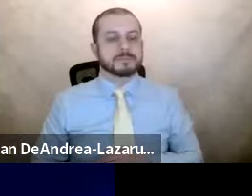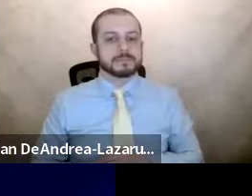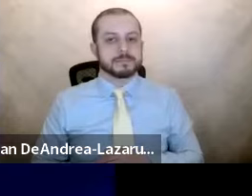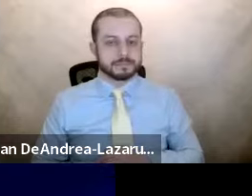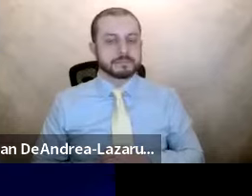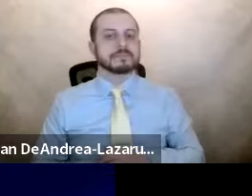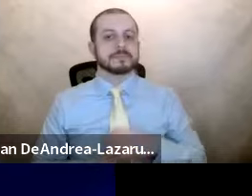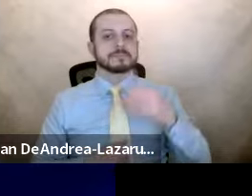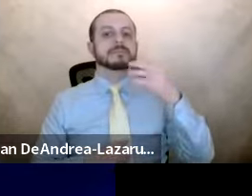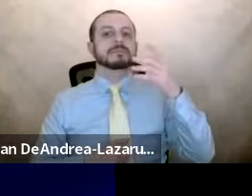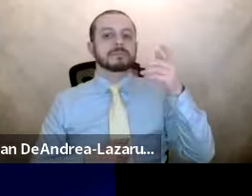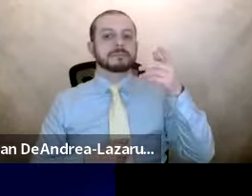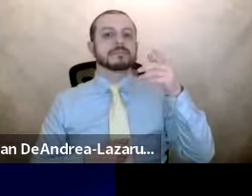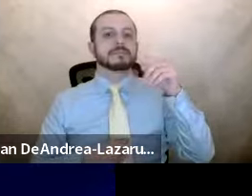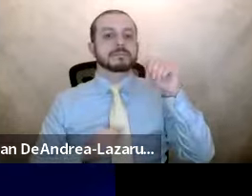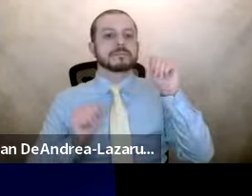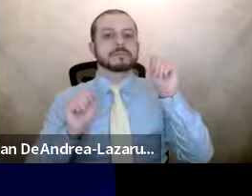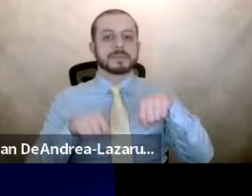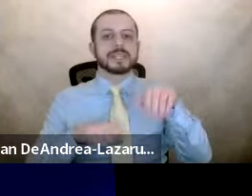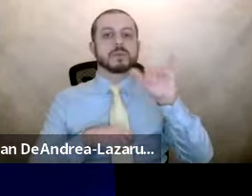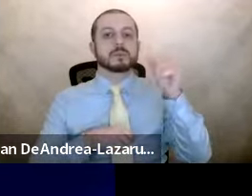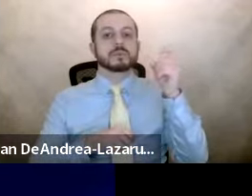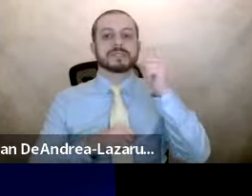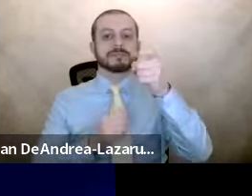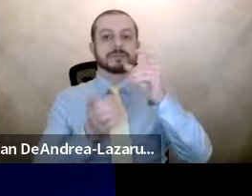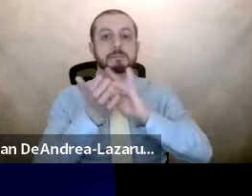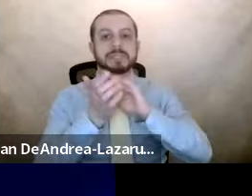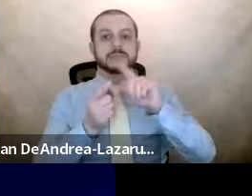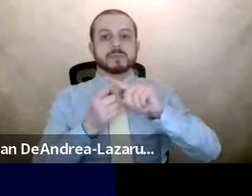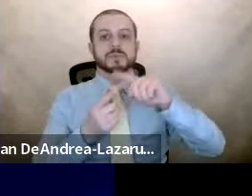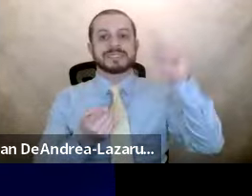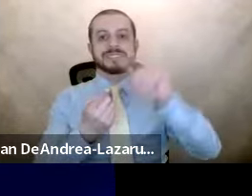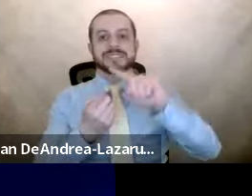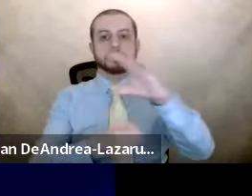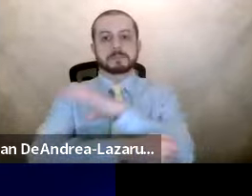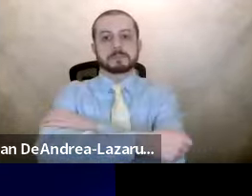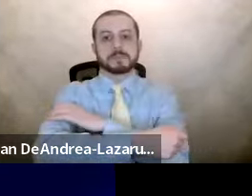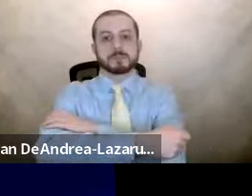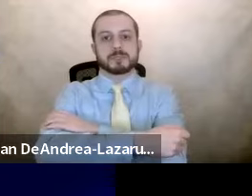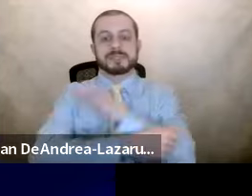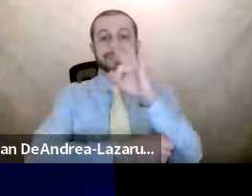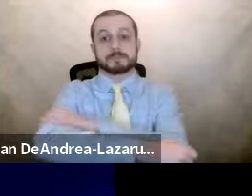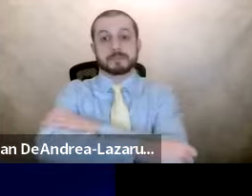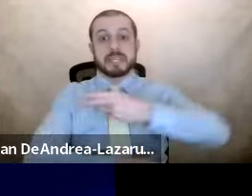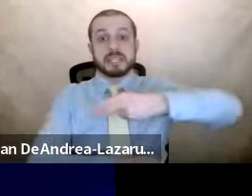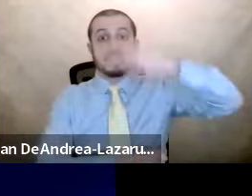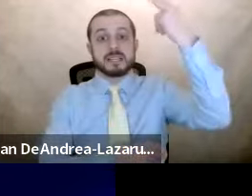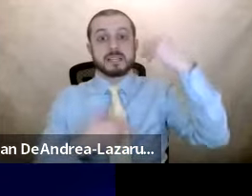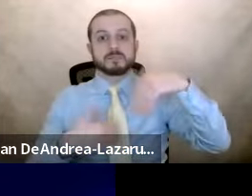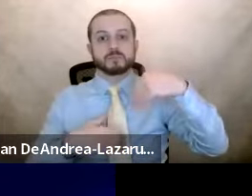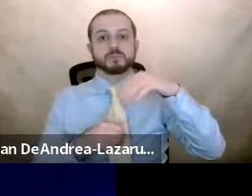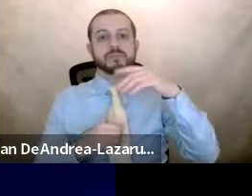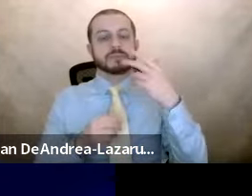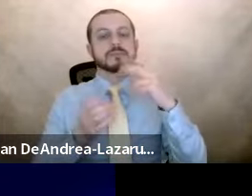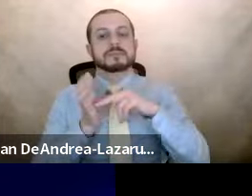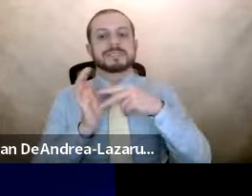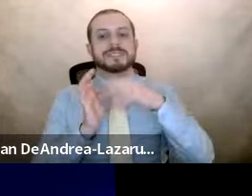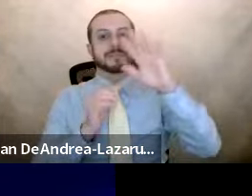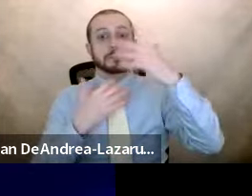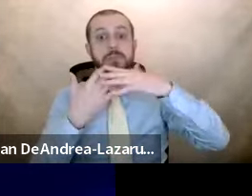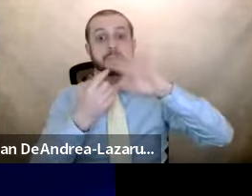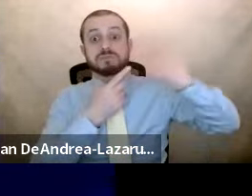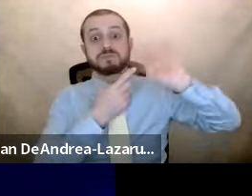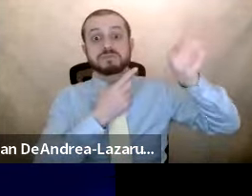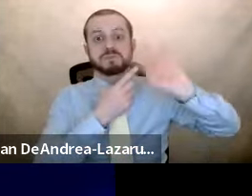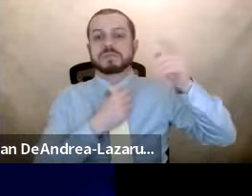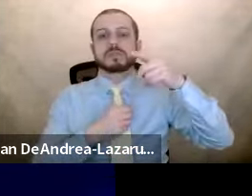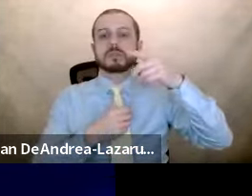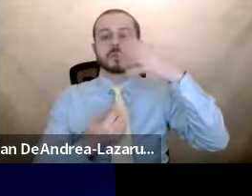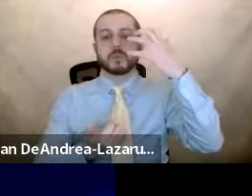If it's a massive hemorrhage stroke, what they'll do is they will essentially clean out all of the blood in the brain and find a way to stop the bleed.